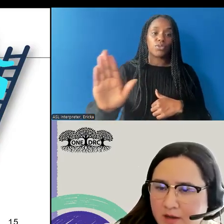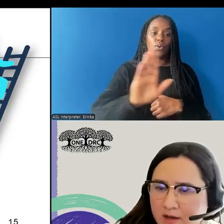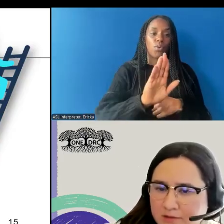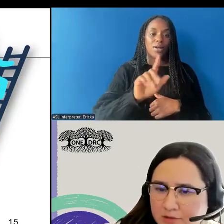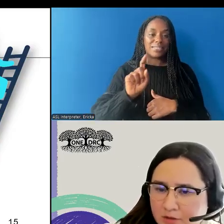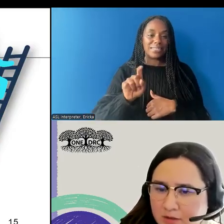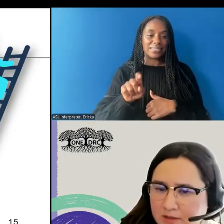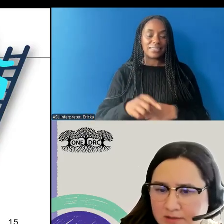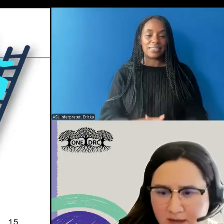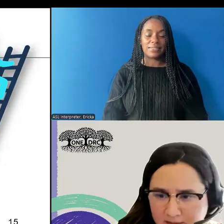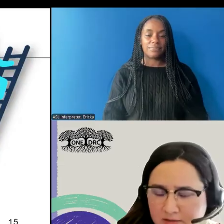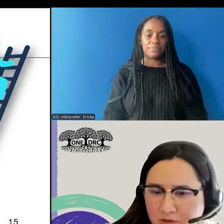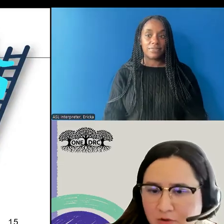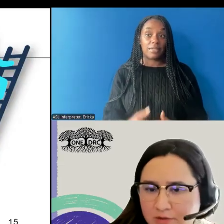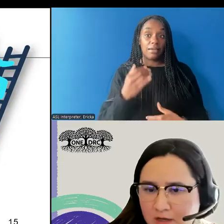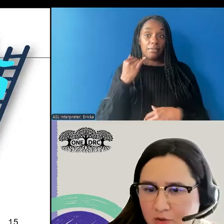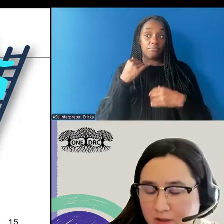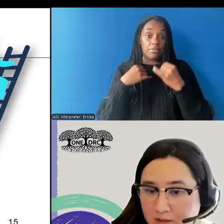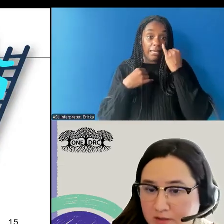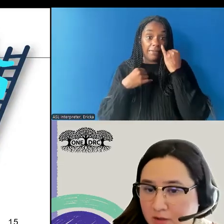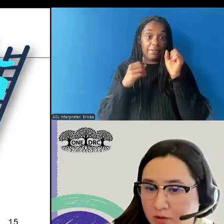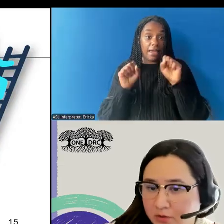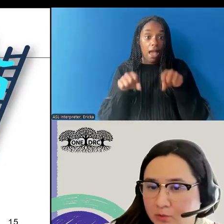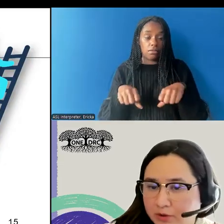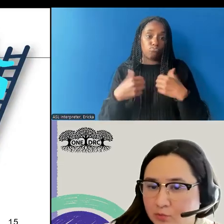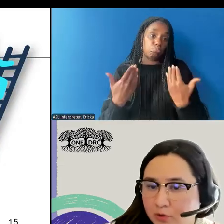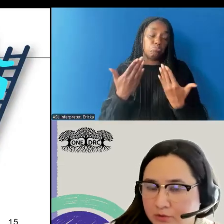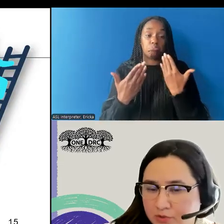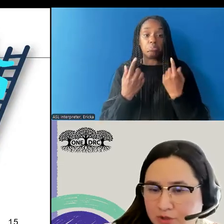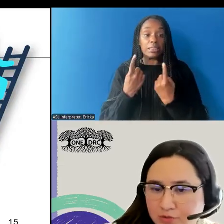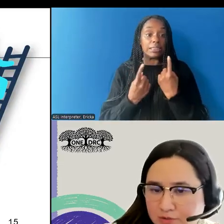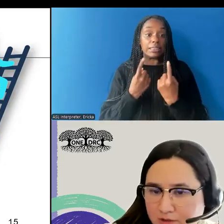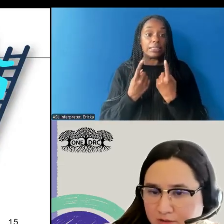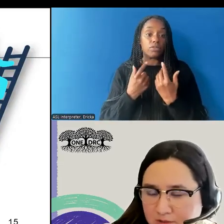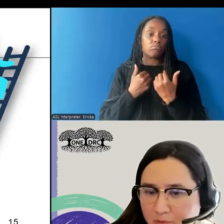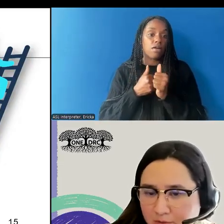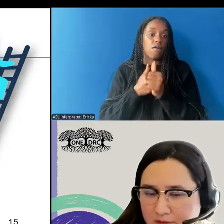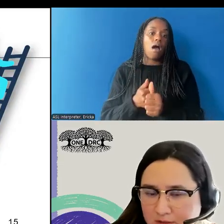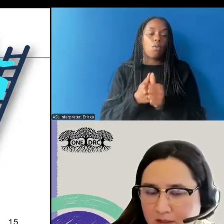answer is yes, you know, then you can consider going with what the regional center is proposing.